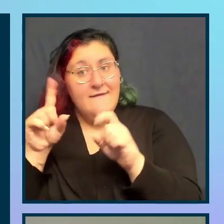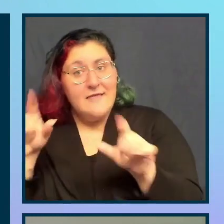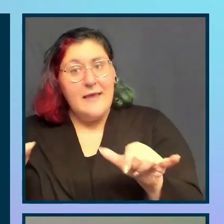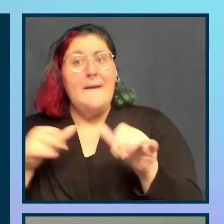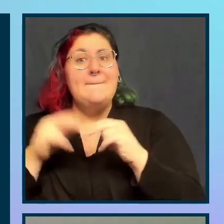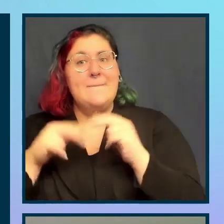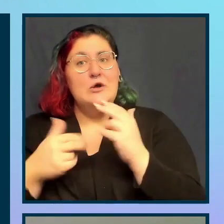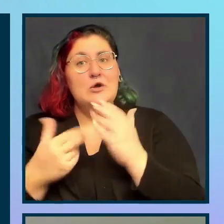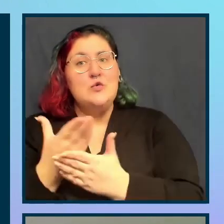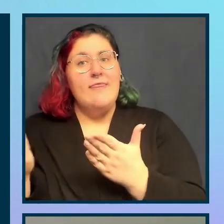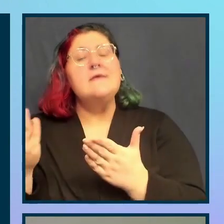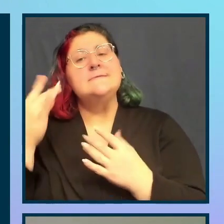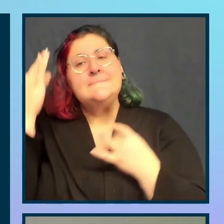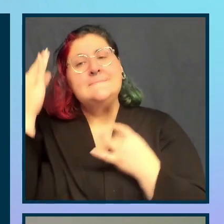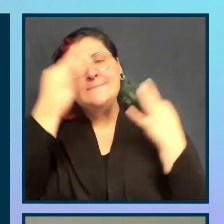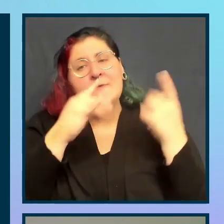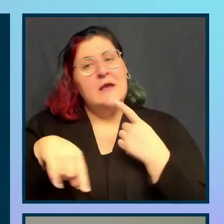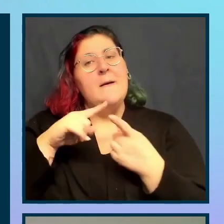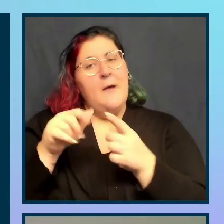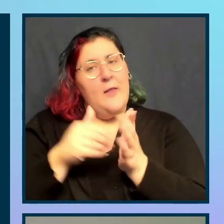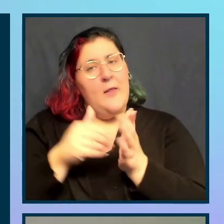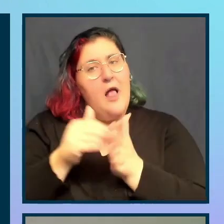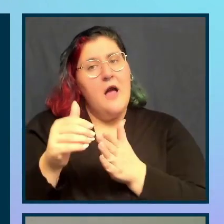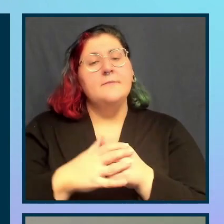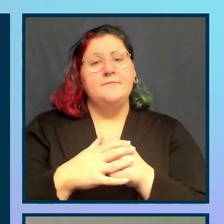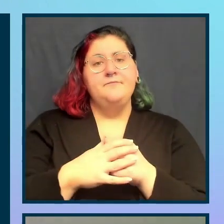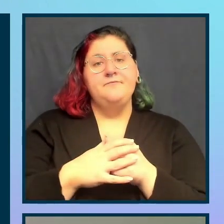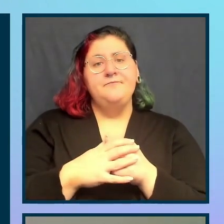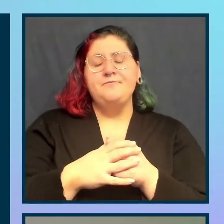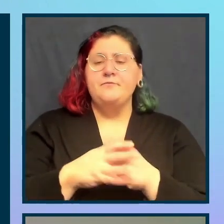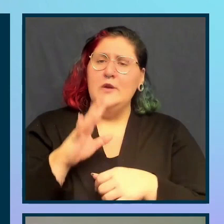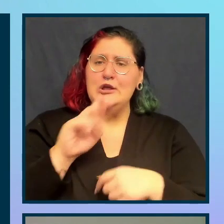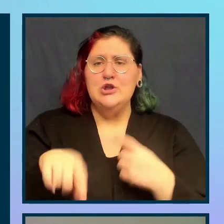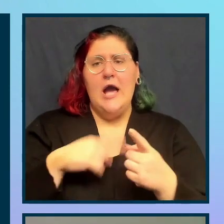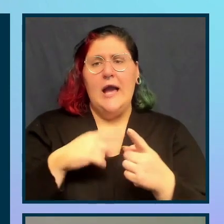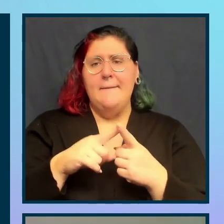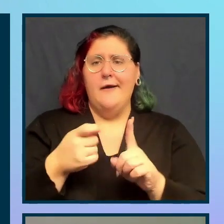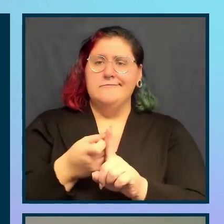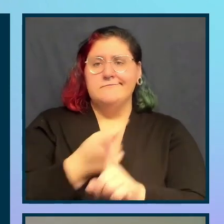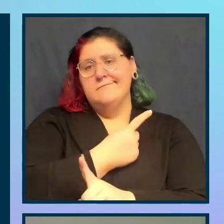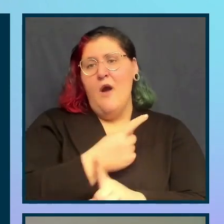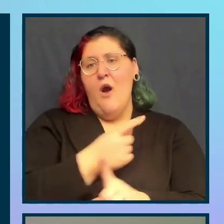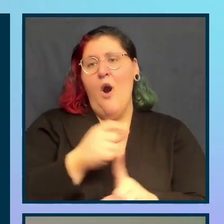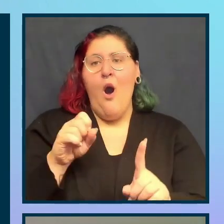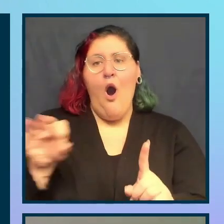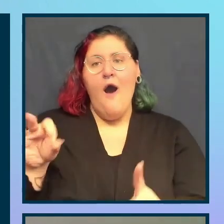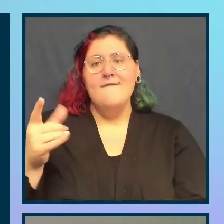So what the, if we're gonna talk about kind of going off of the map, it's probably useful to define what the map looks like